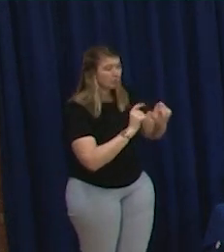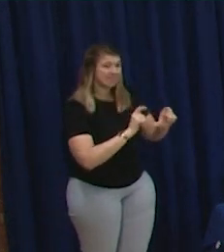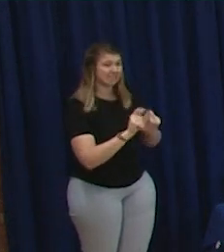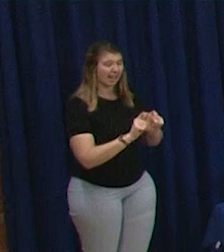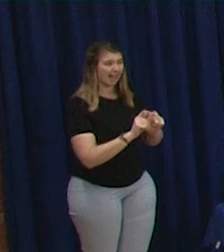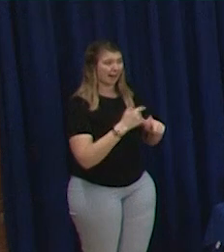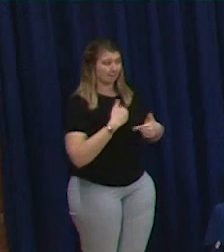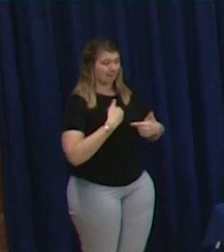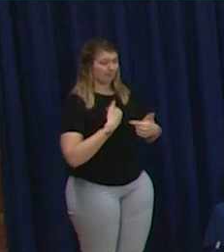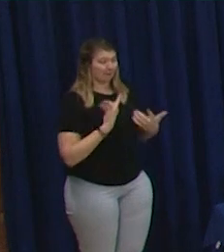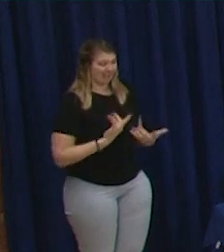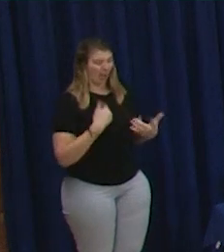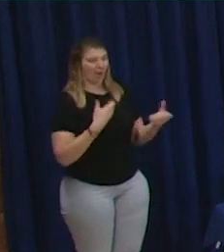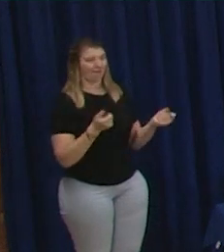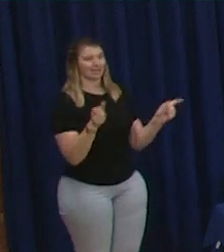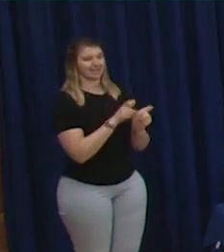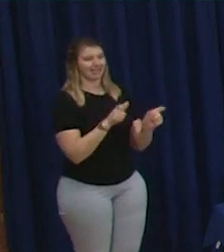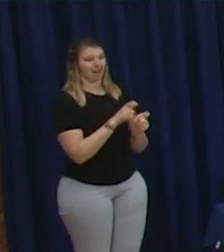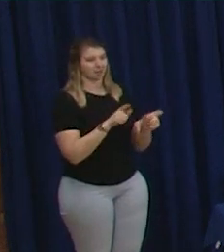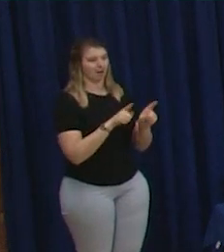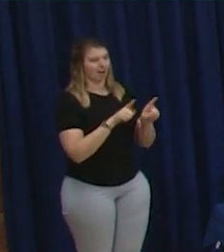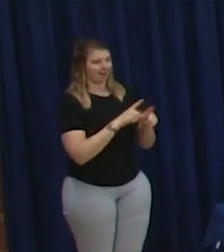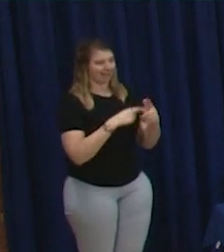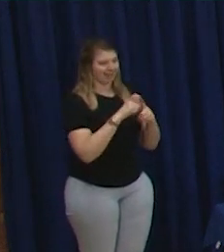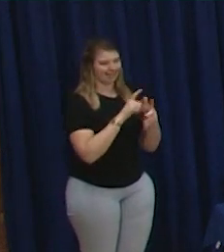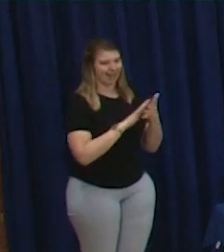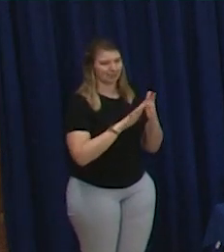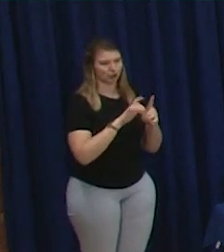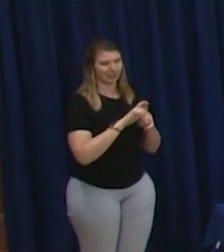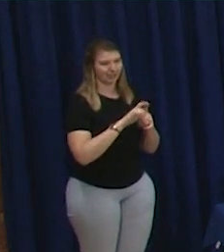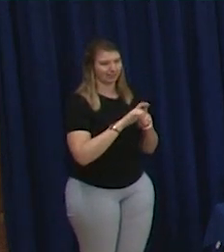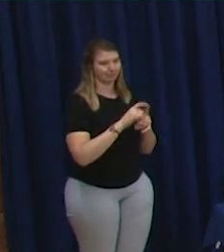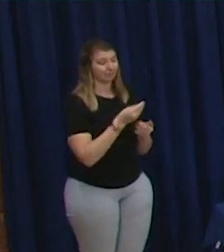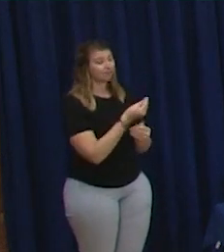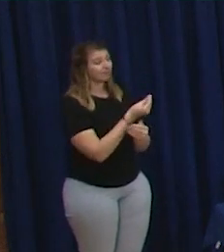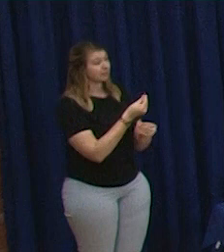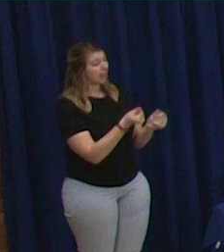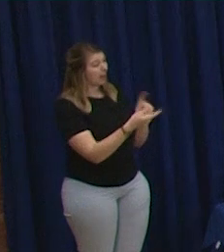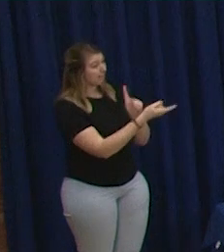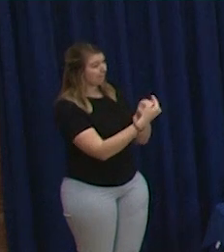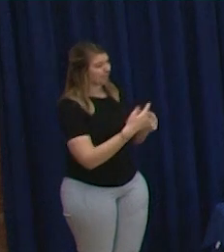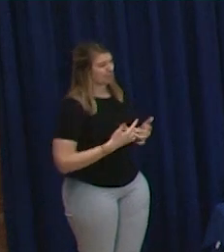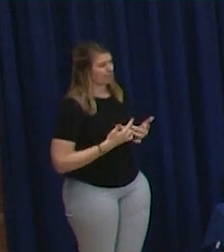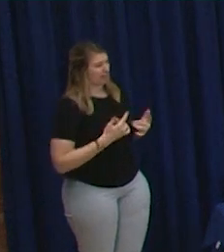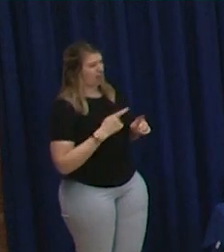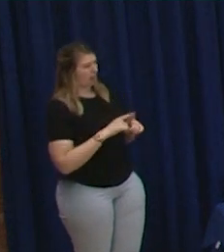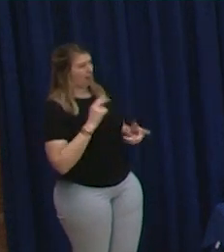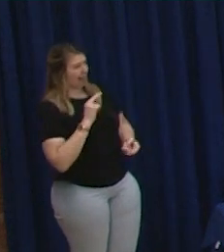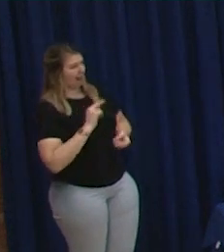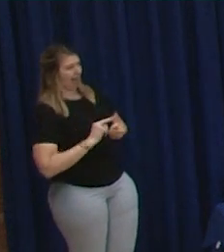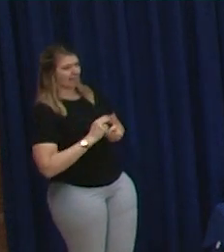have dyslexia and ADHD, and for some people that made me less, and that was really tough to take,